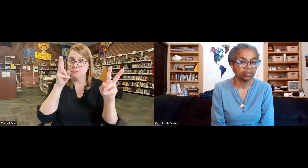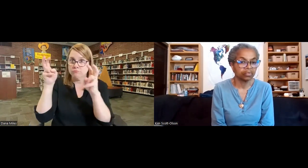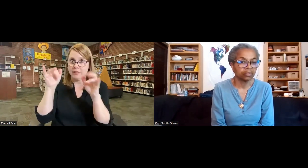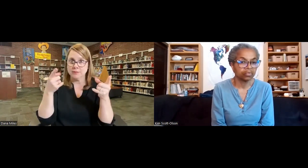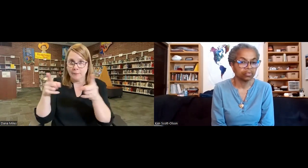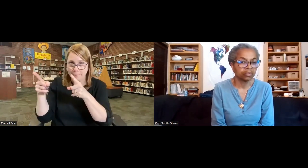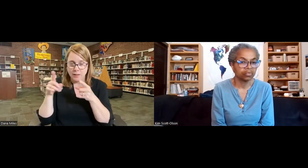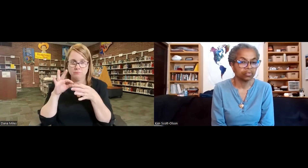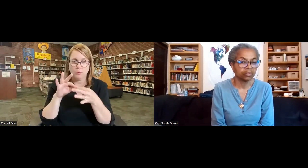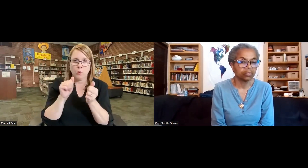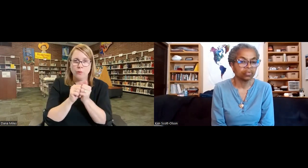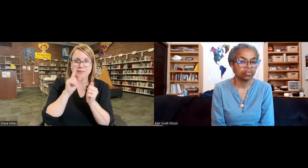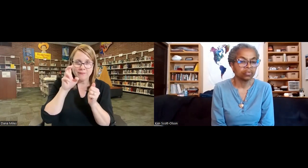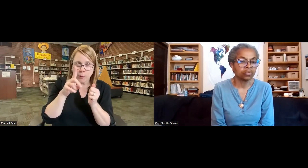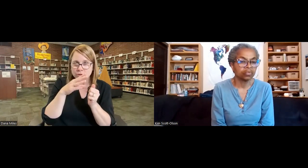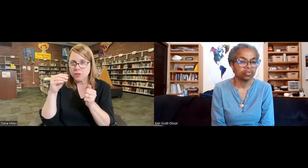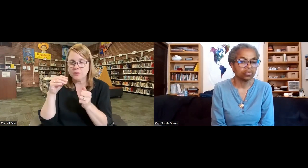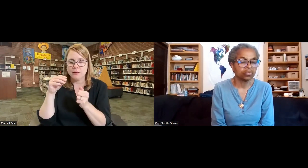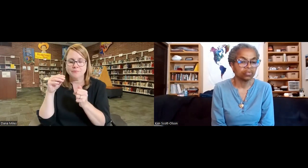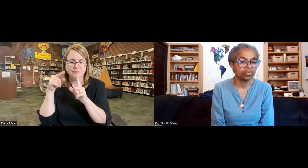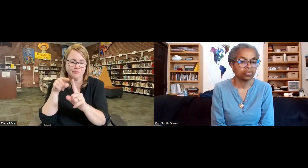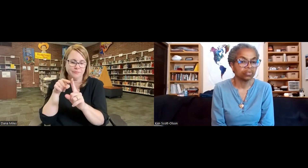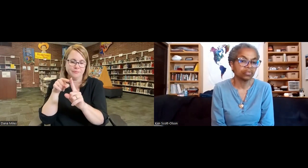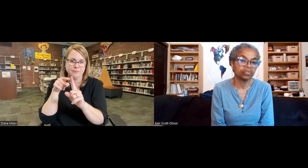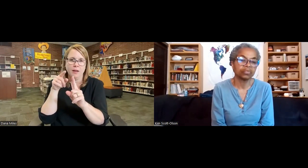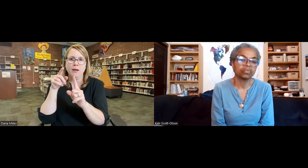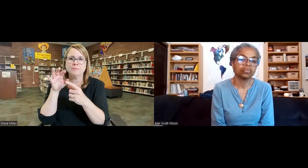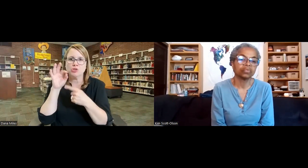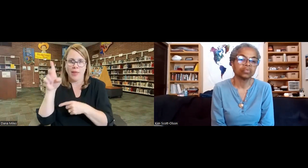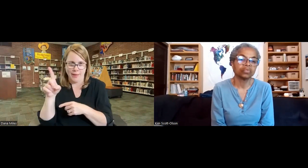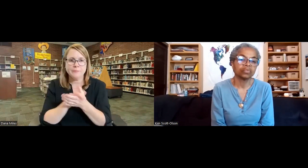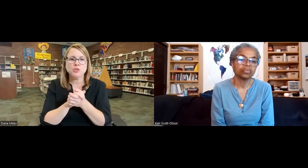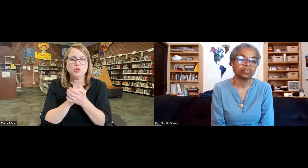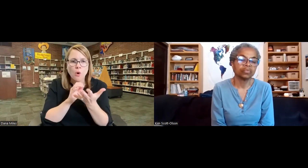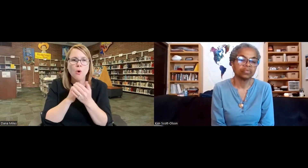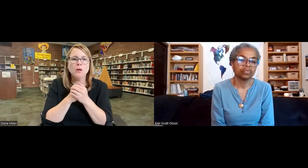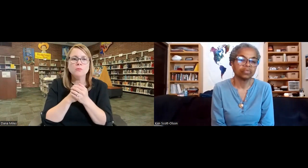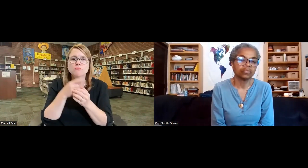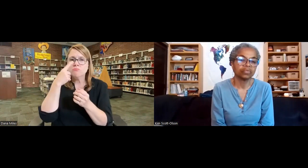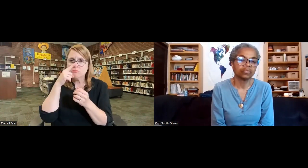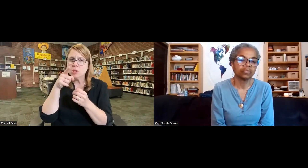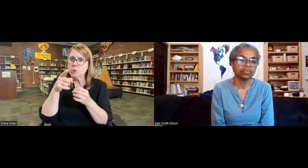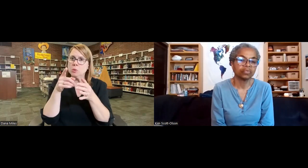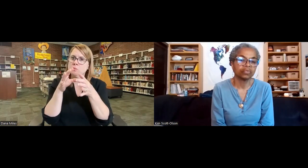I’d like to talk about the ongoing political topic regarding Deaf education and special education.